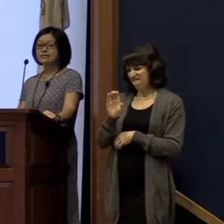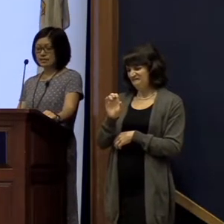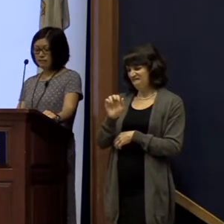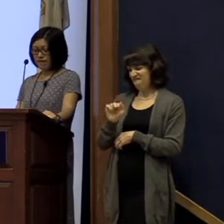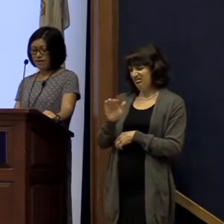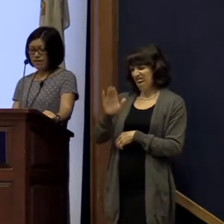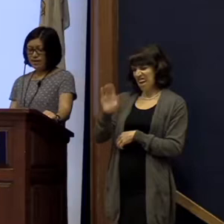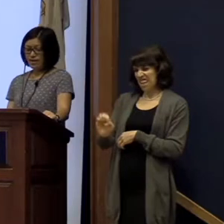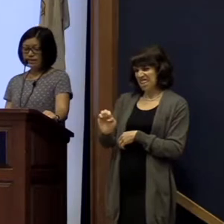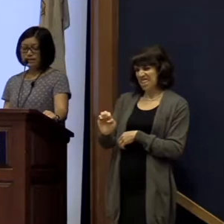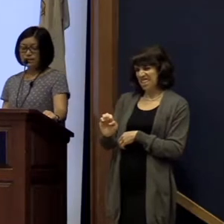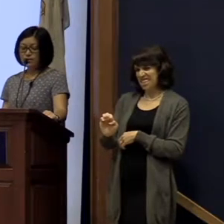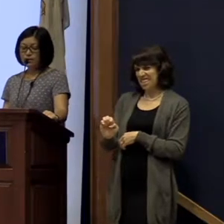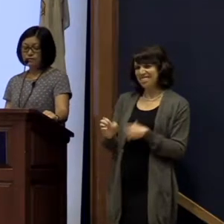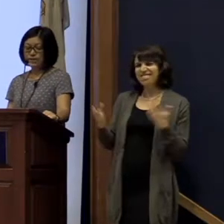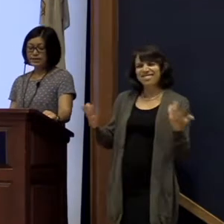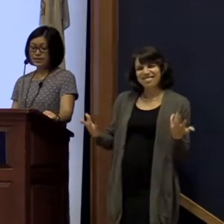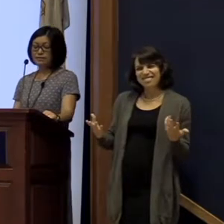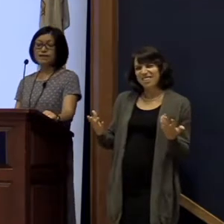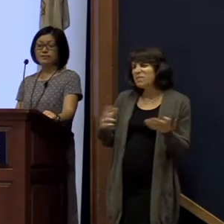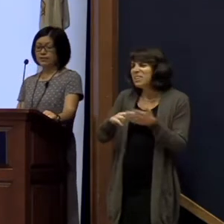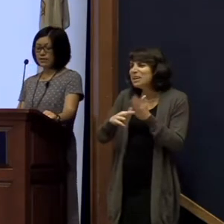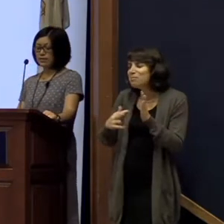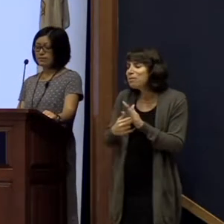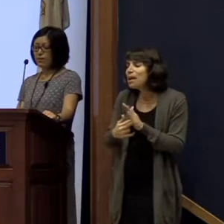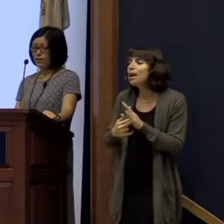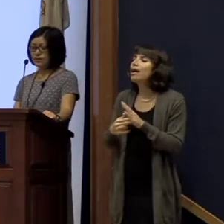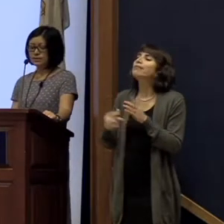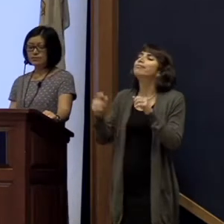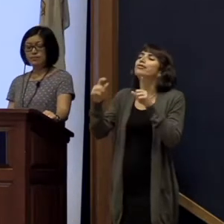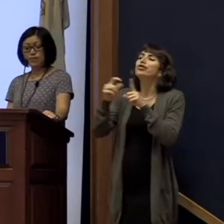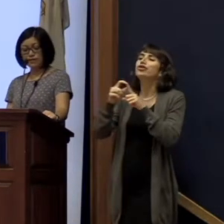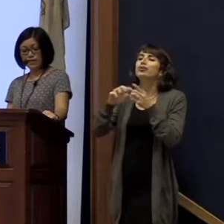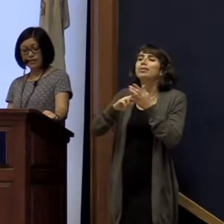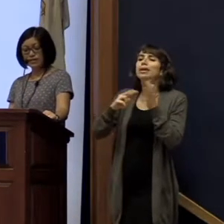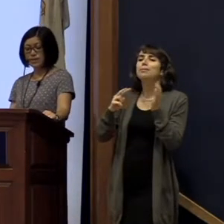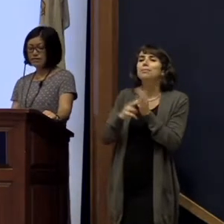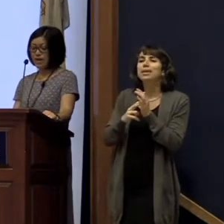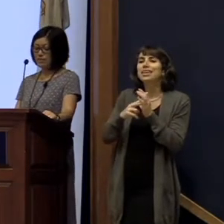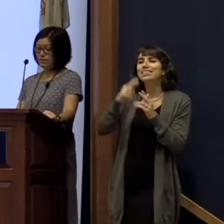That's fun. Get city knows how to make science fun without getting bored instead of a bored face. You might have a happy face